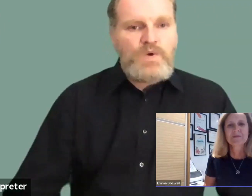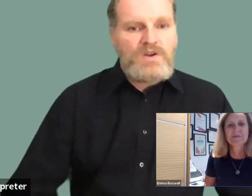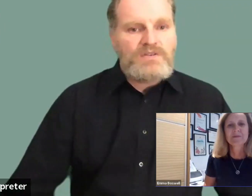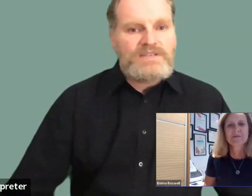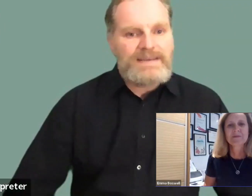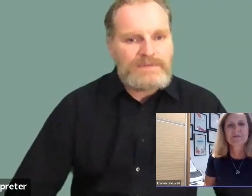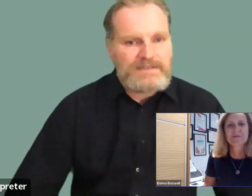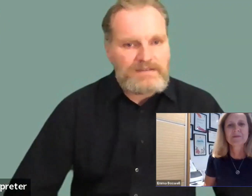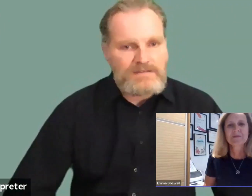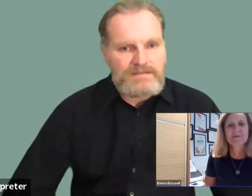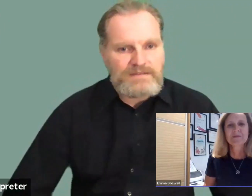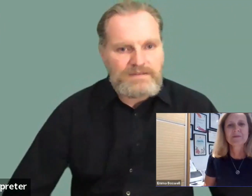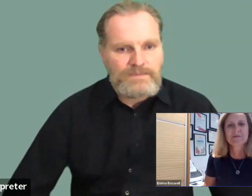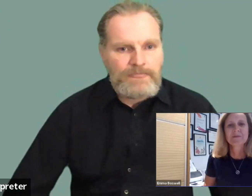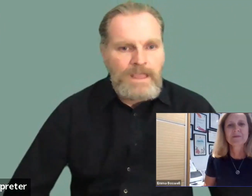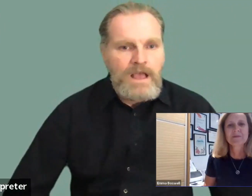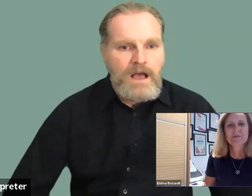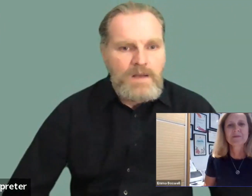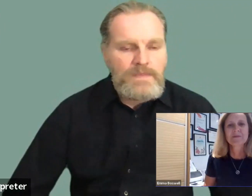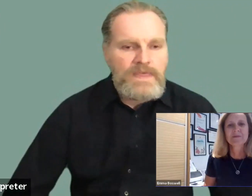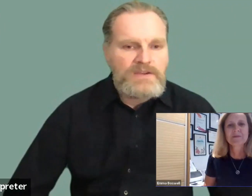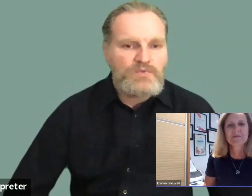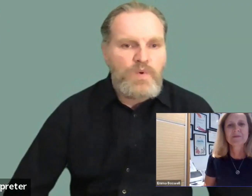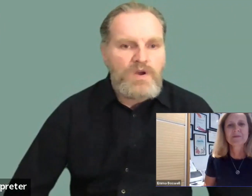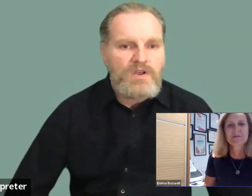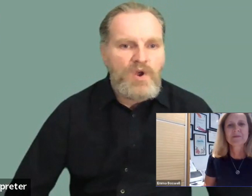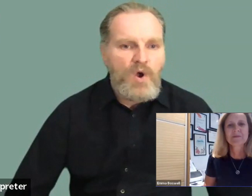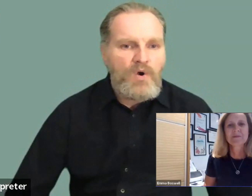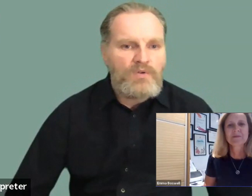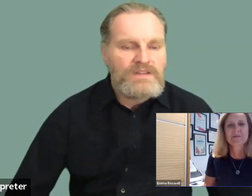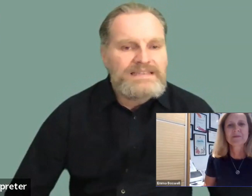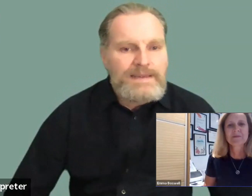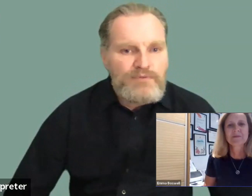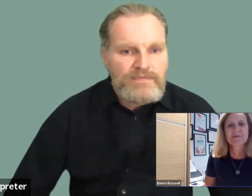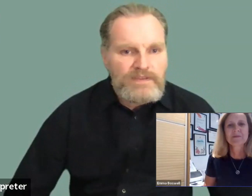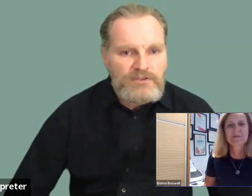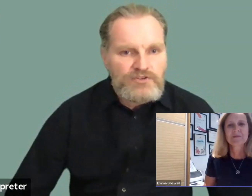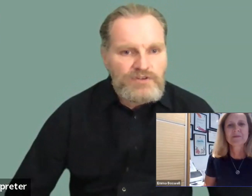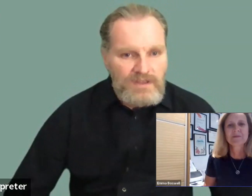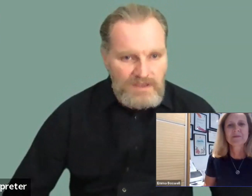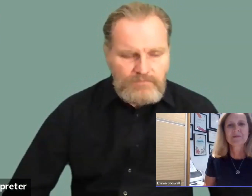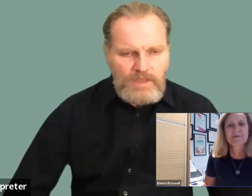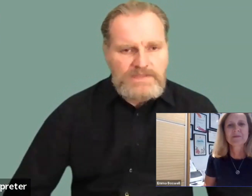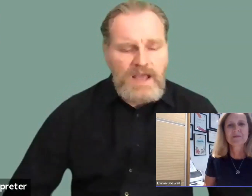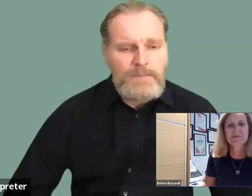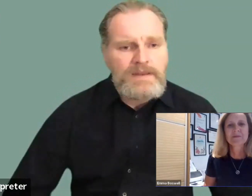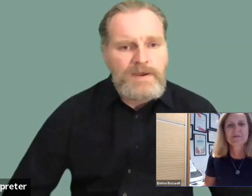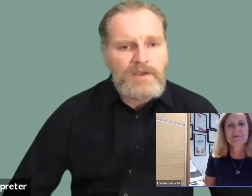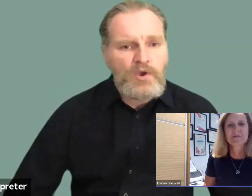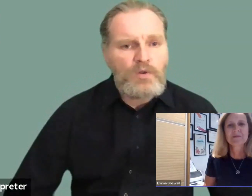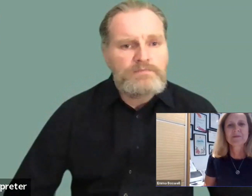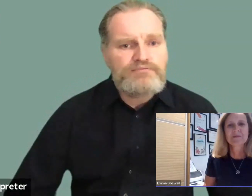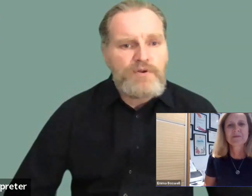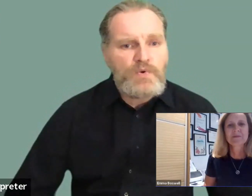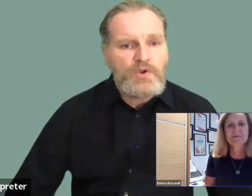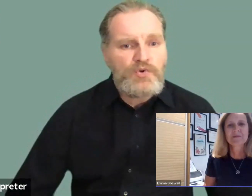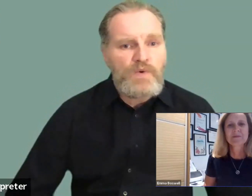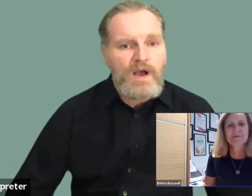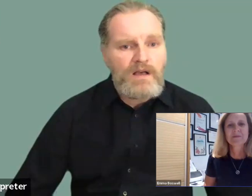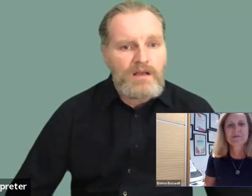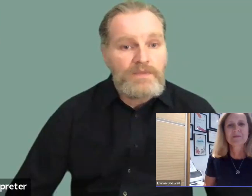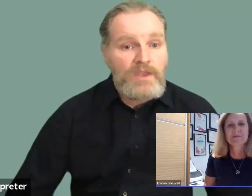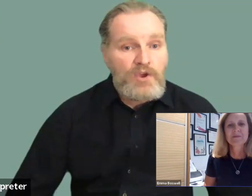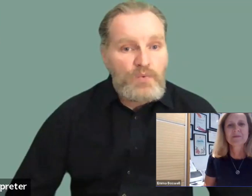work on stem cells. There's work on zebrafish. There's a company in America called ProQR, who